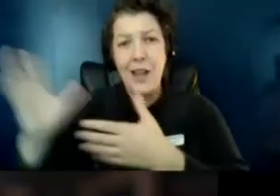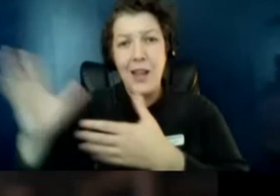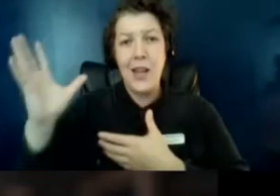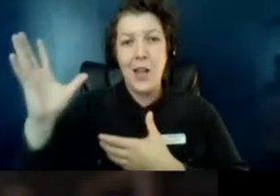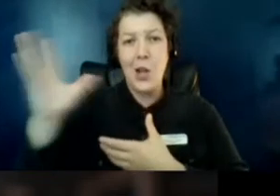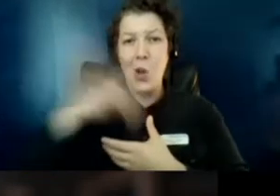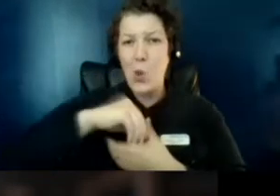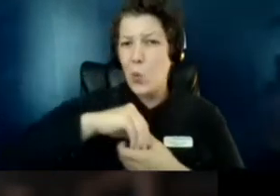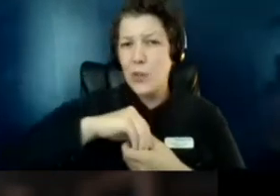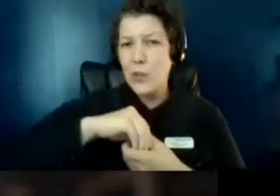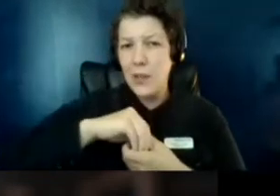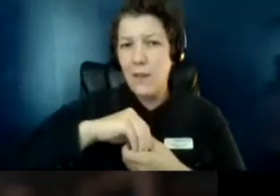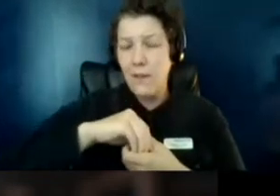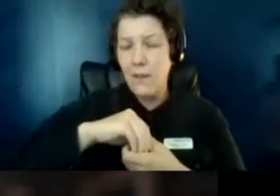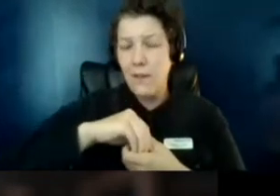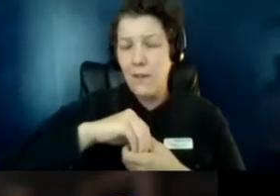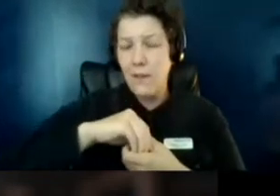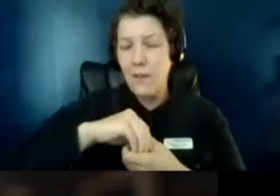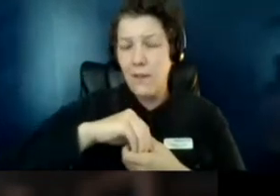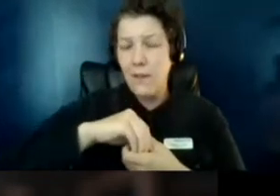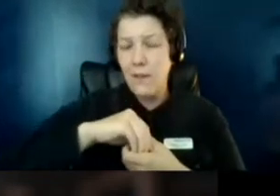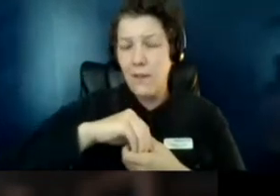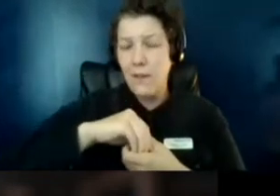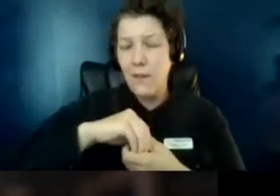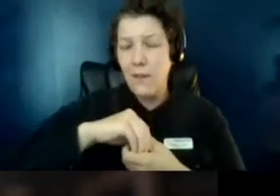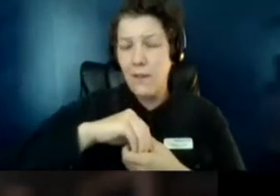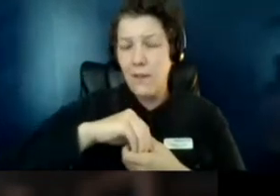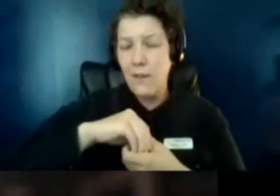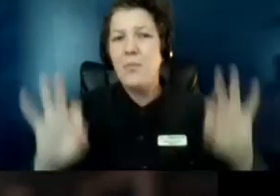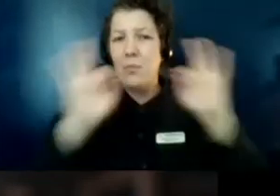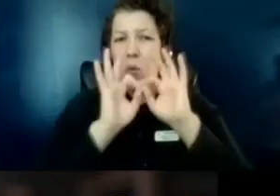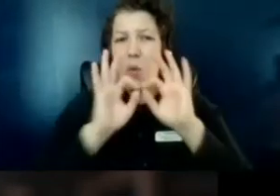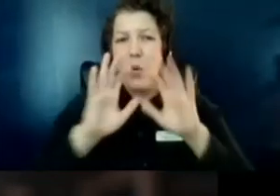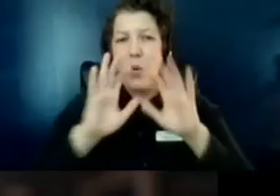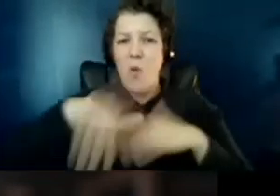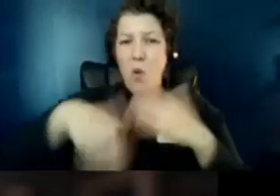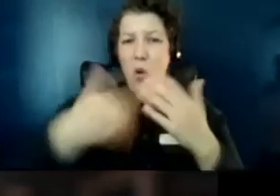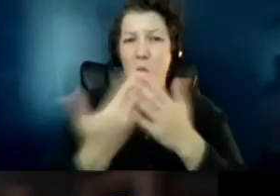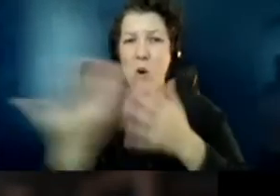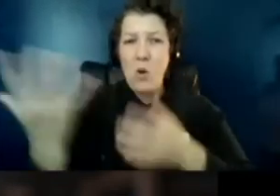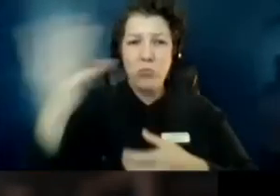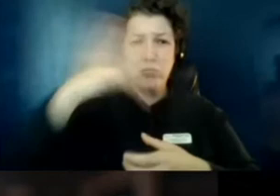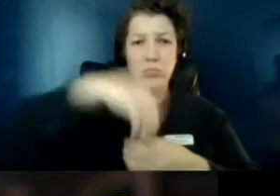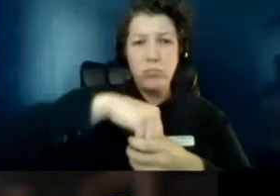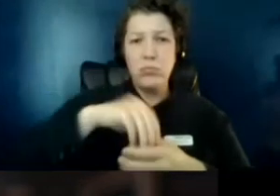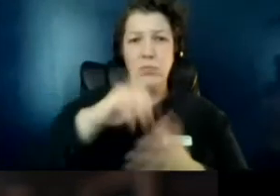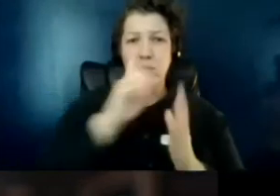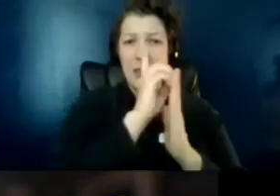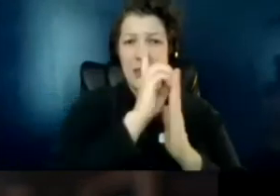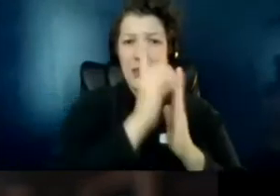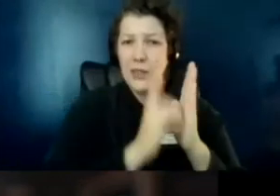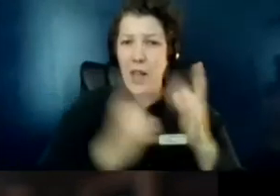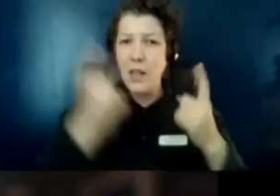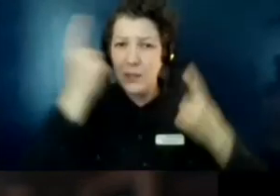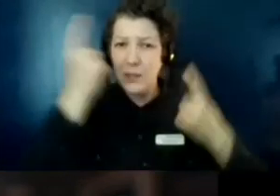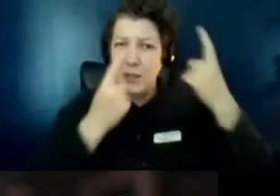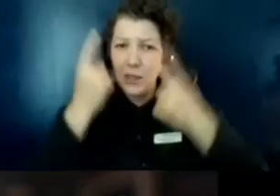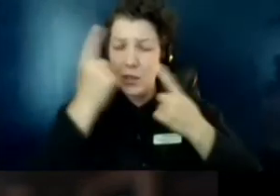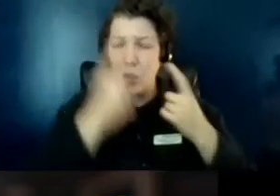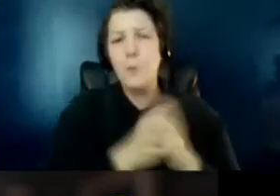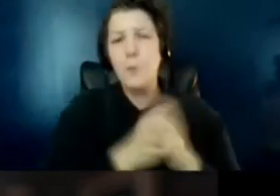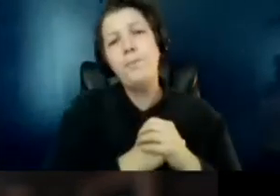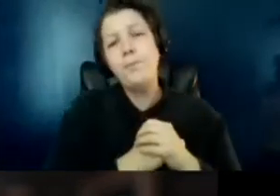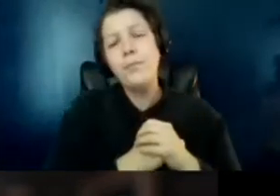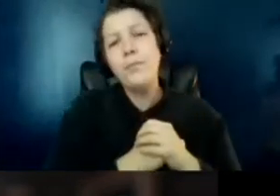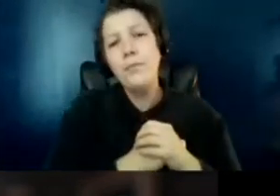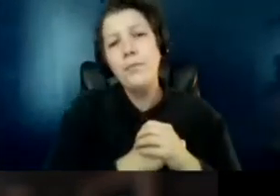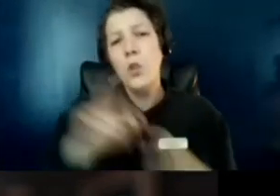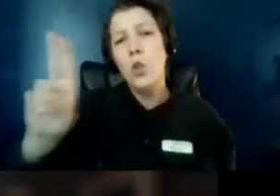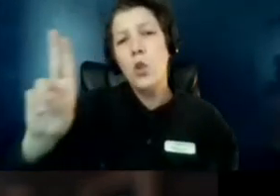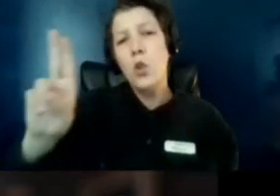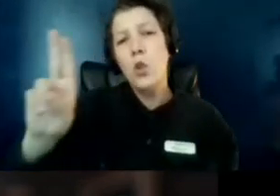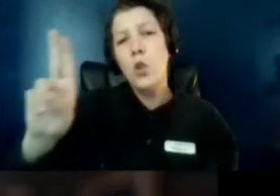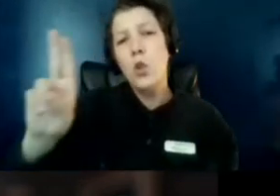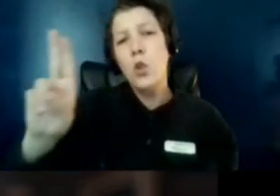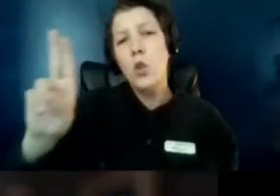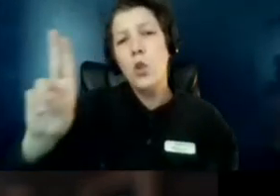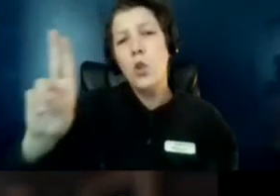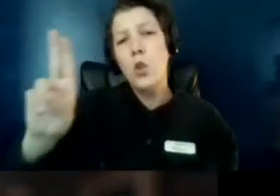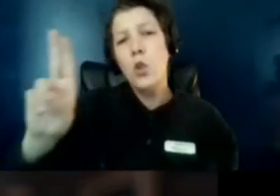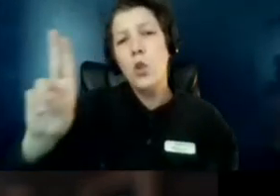So we have to start asking ourselves, right, what does that mean? Making something compliant